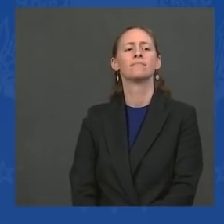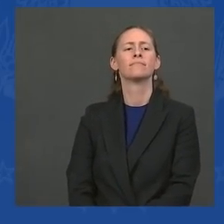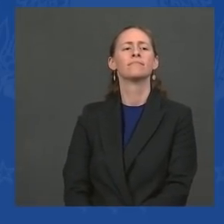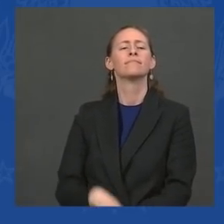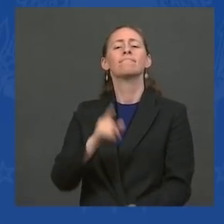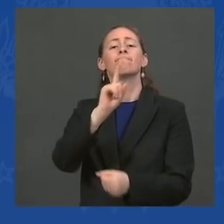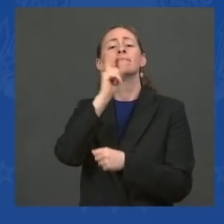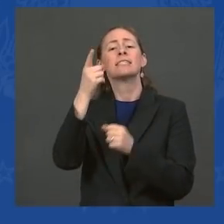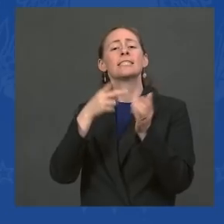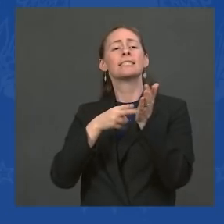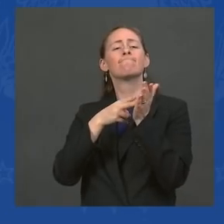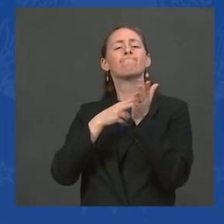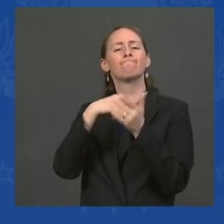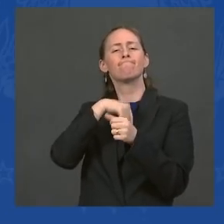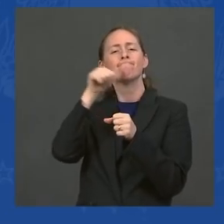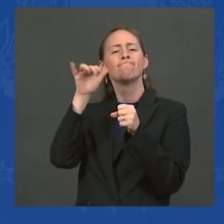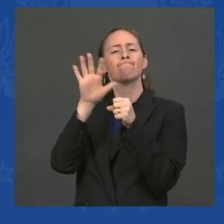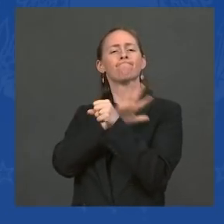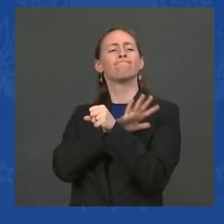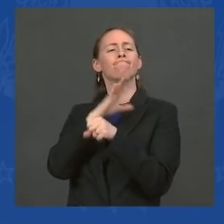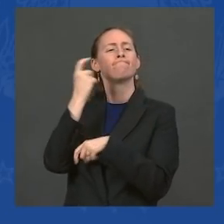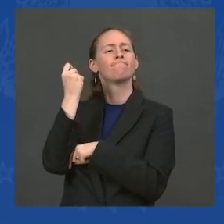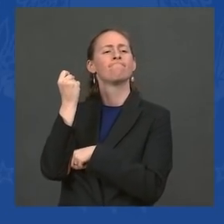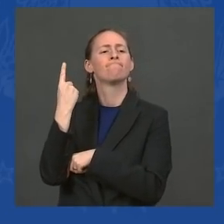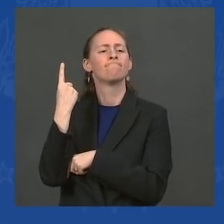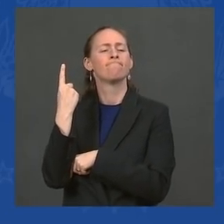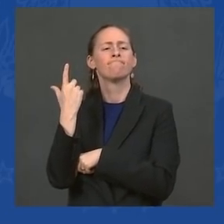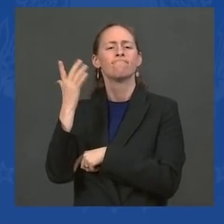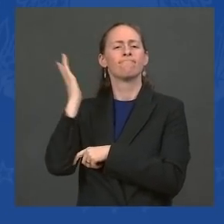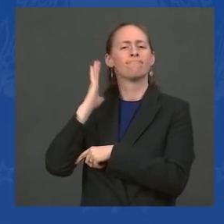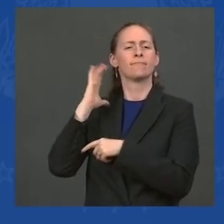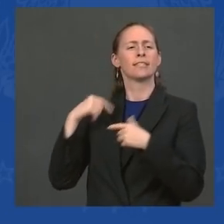as a young member of the county council when I was 27 years old.